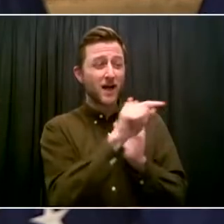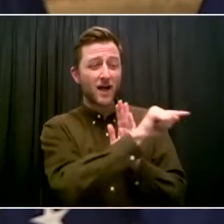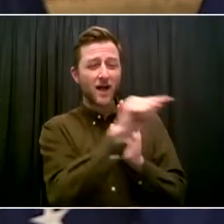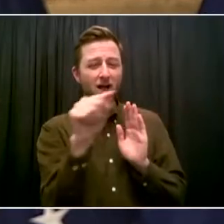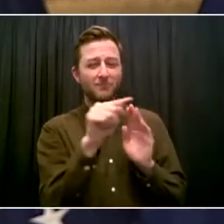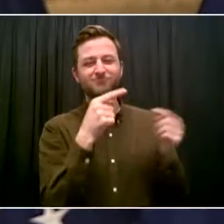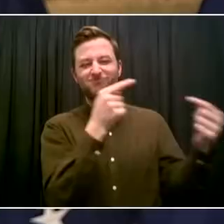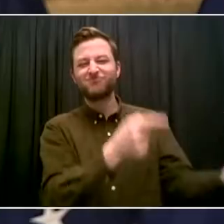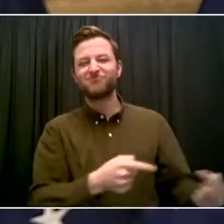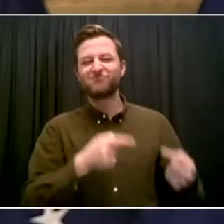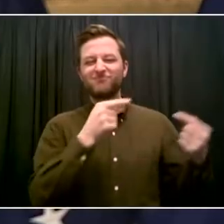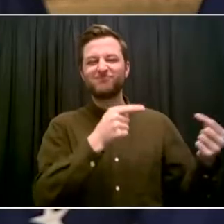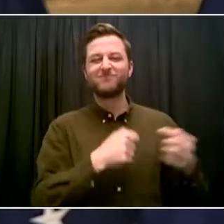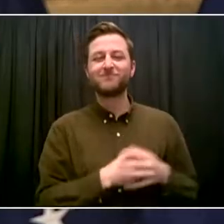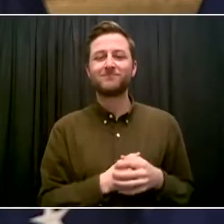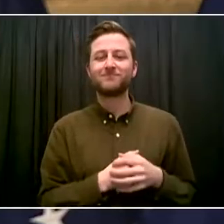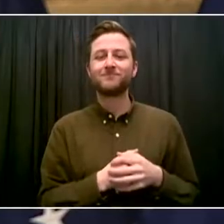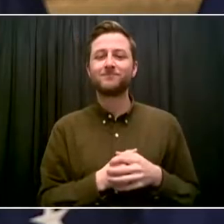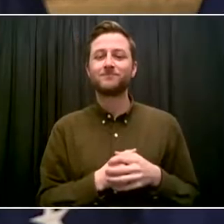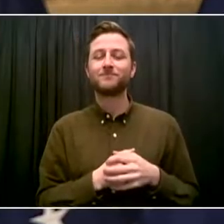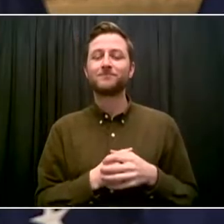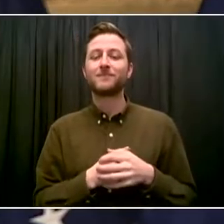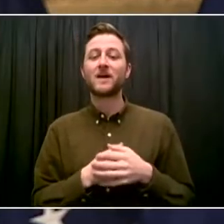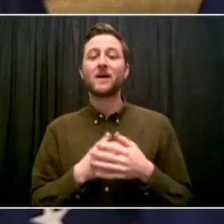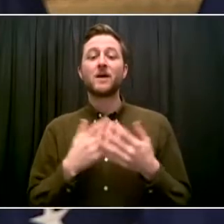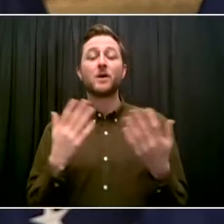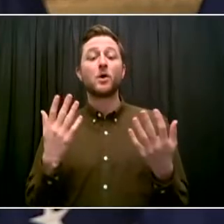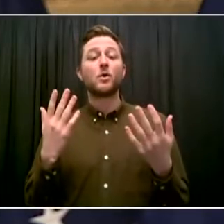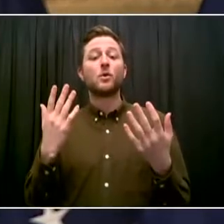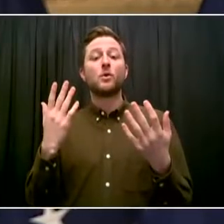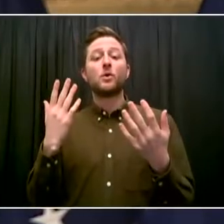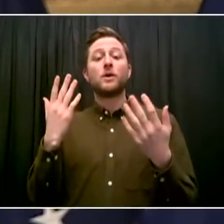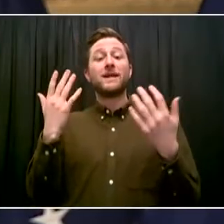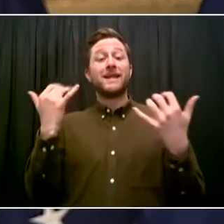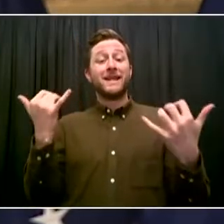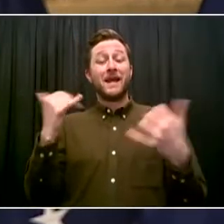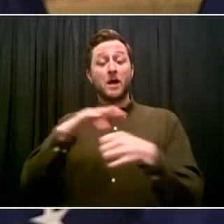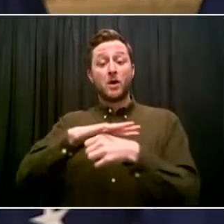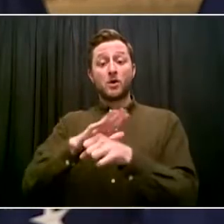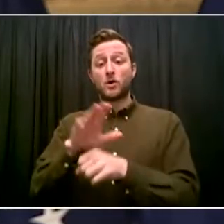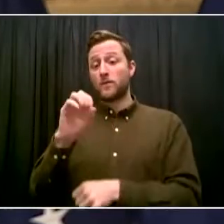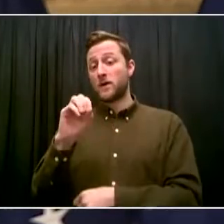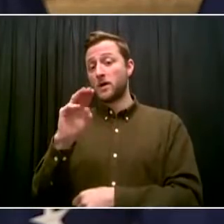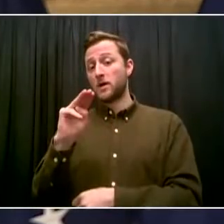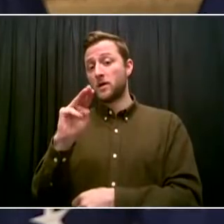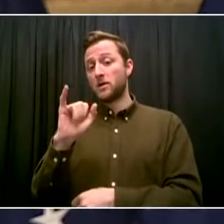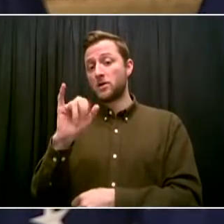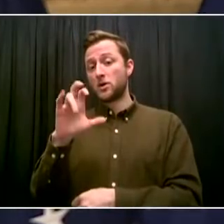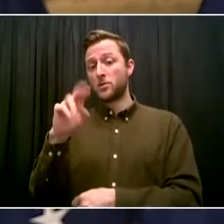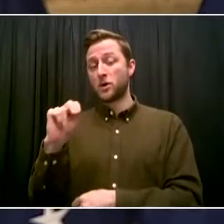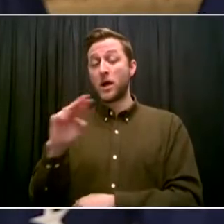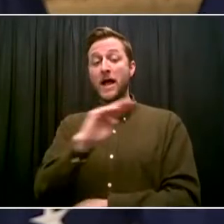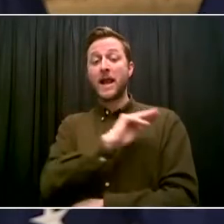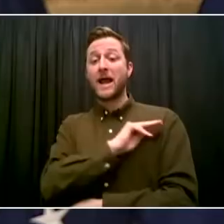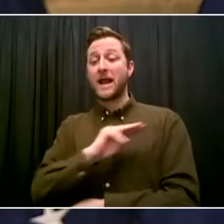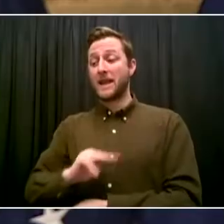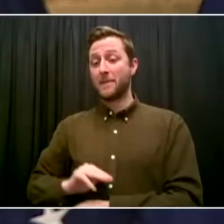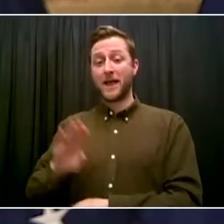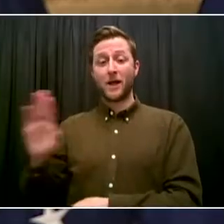SCHOOL DISTRICTS COULD NOT. WE DID IT DESPITE THE DELTA WAVE.